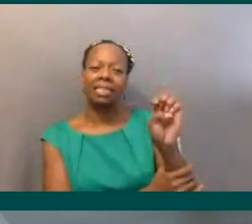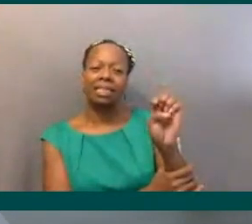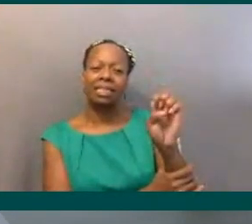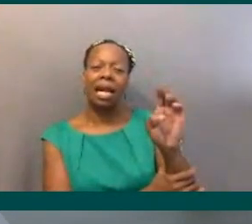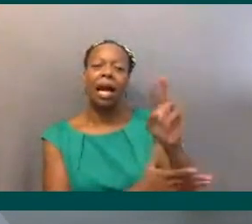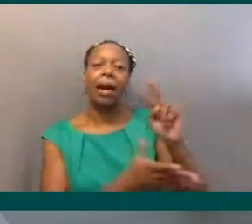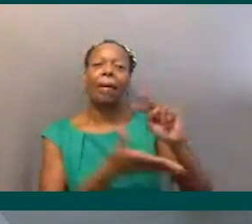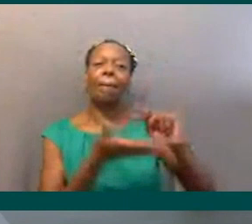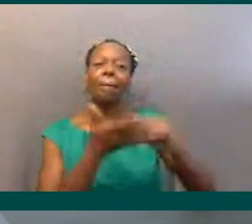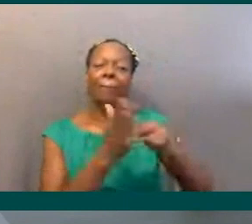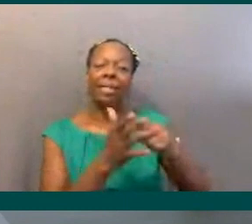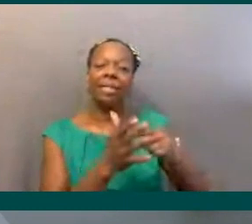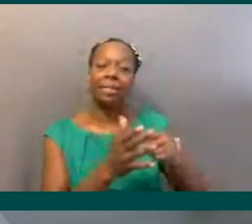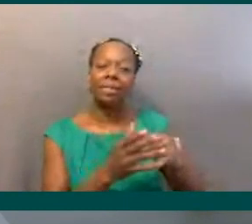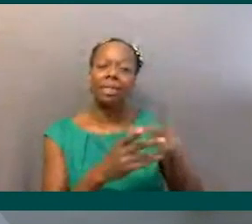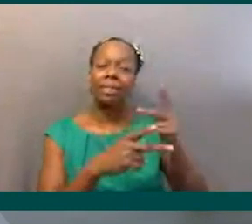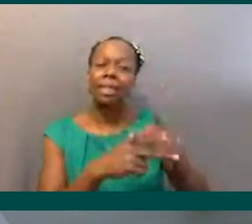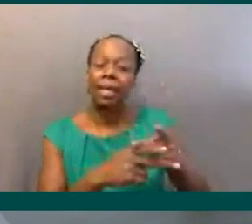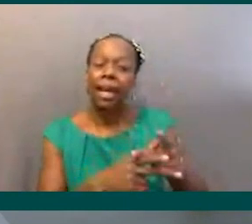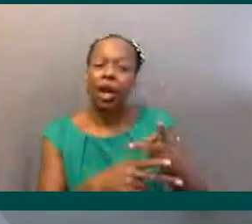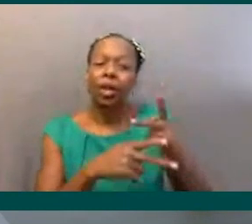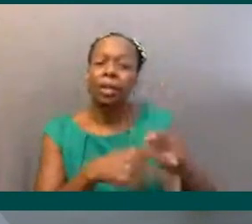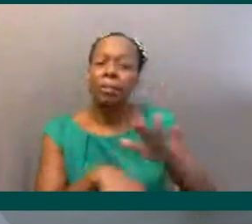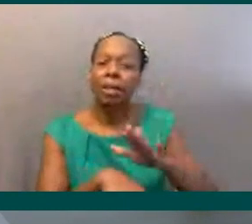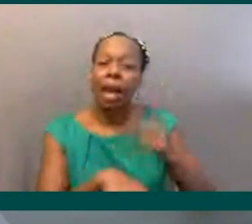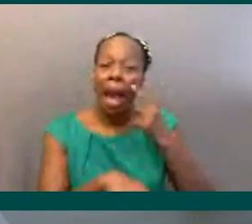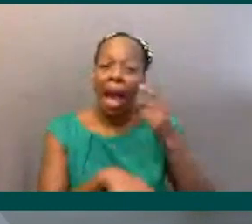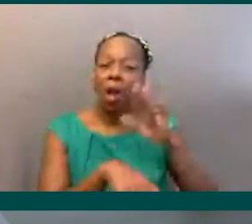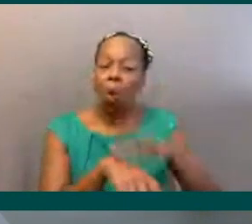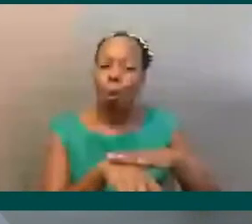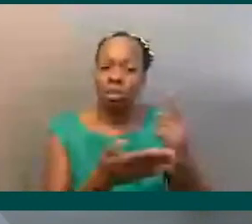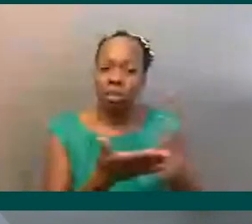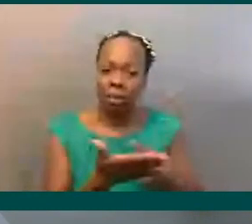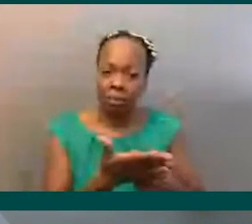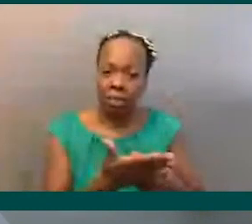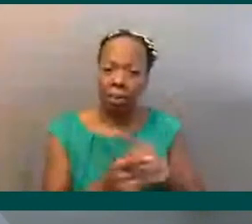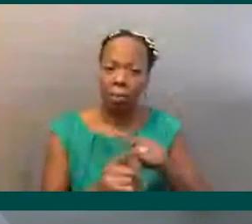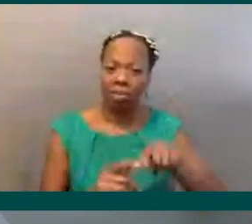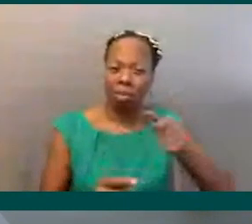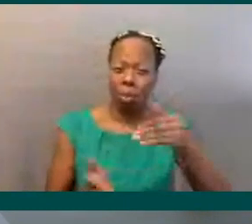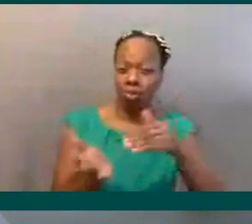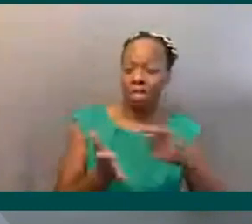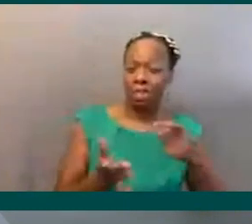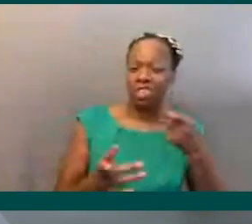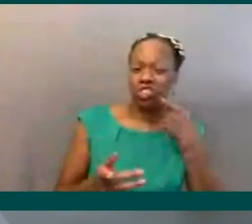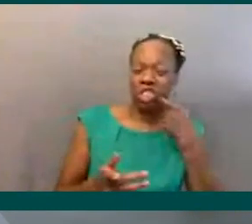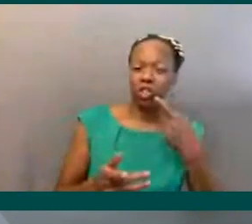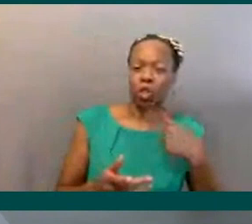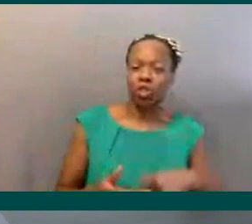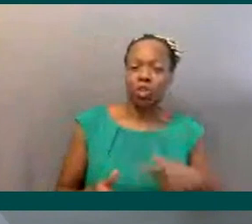As Dr. Selber just told us there were two critical issues that impact many children with CP,